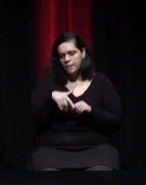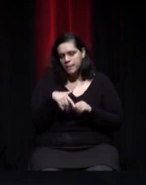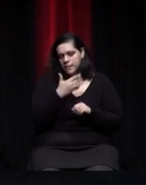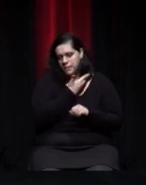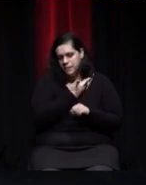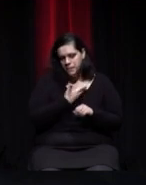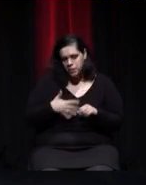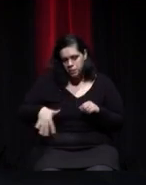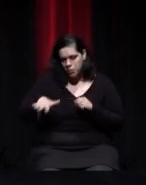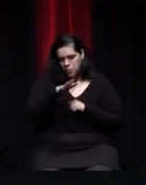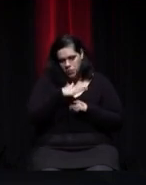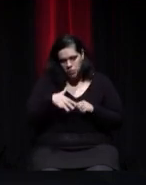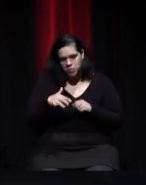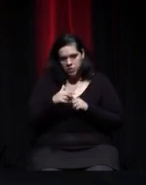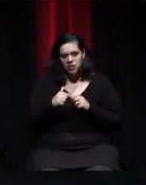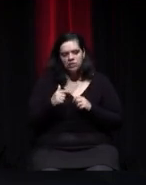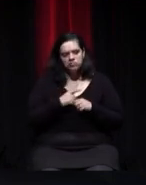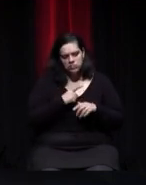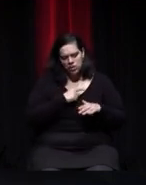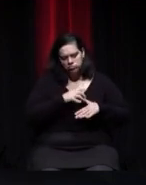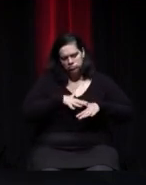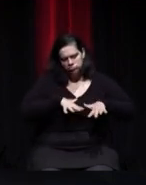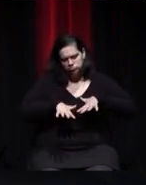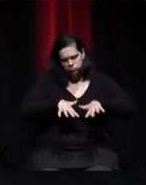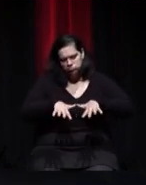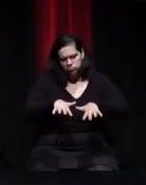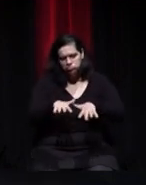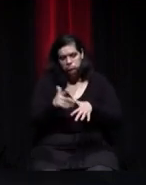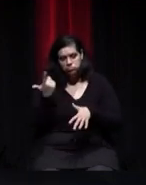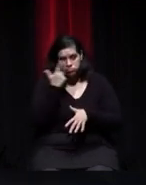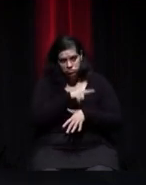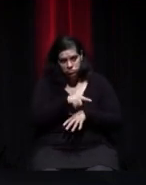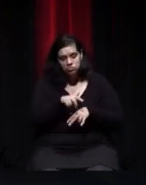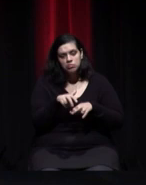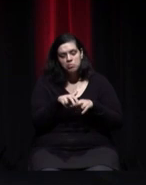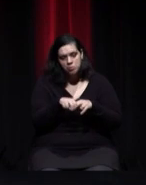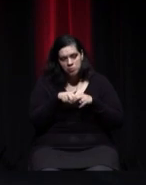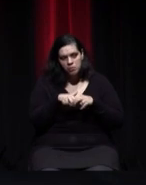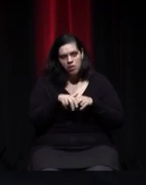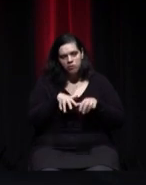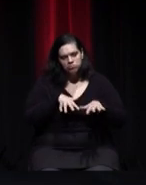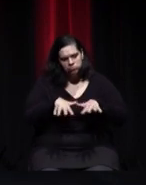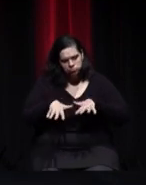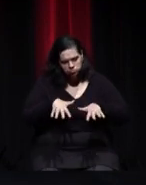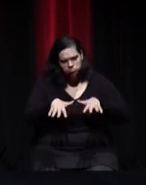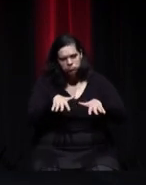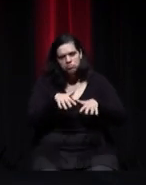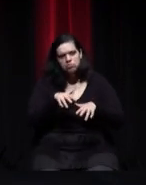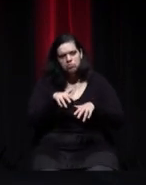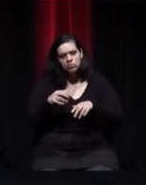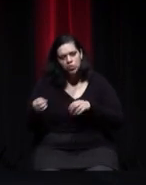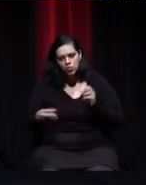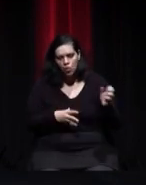Movements rose that were only made viable thanks to these new technological possibilities.